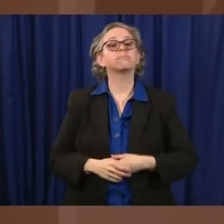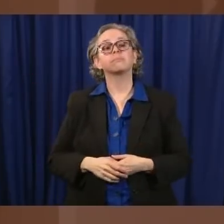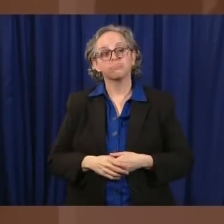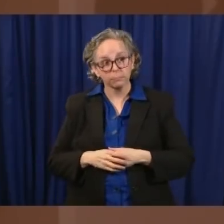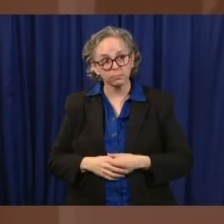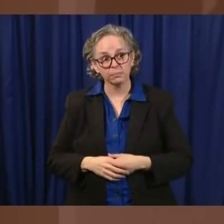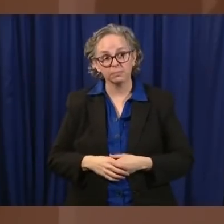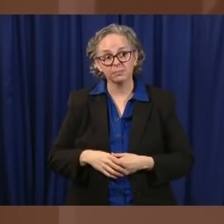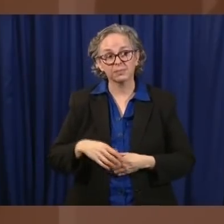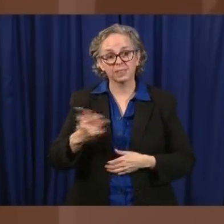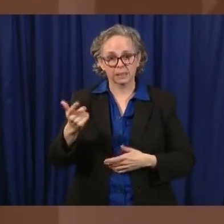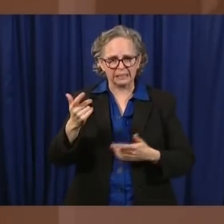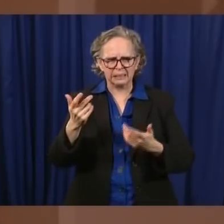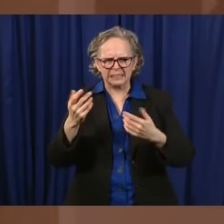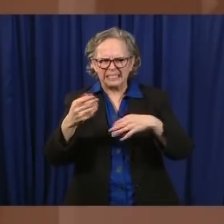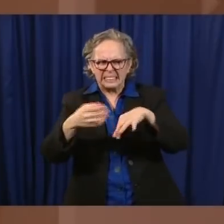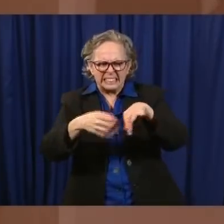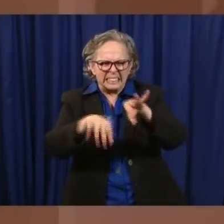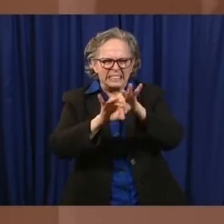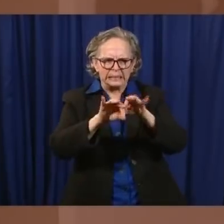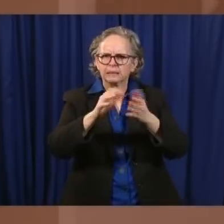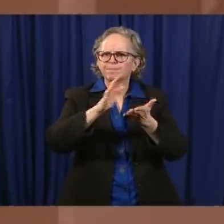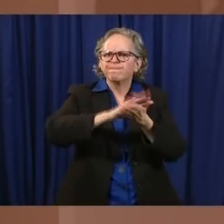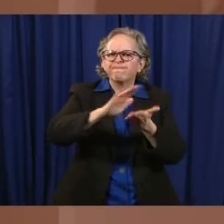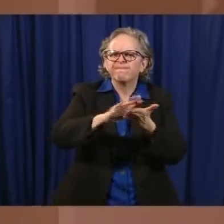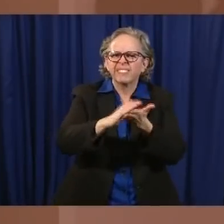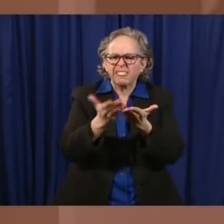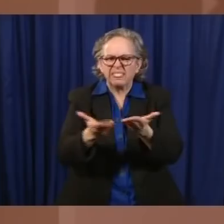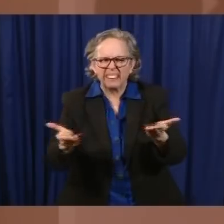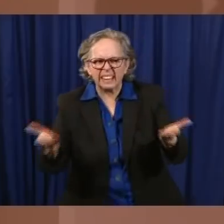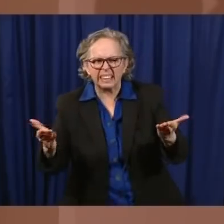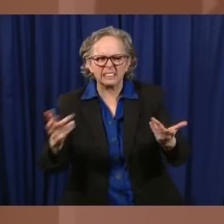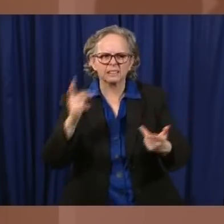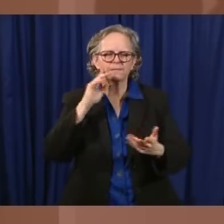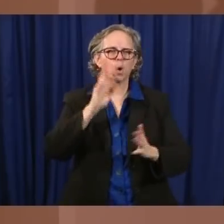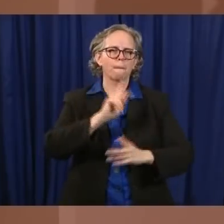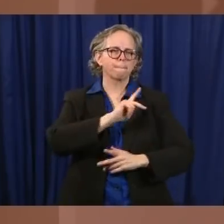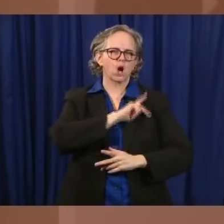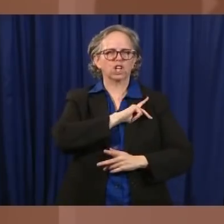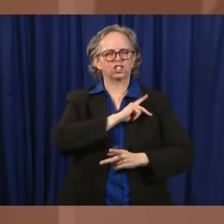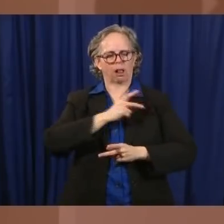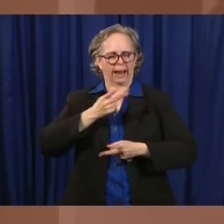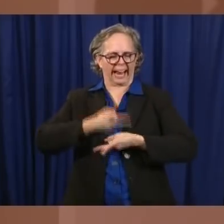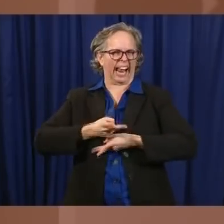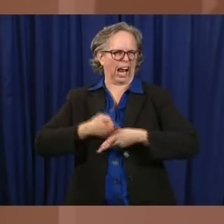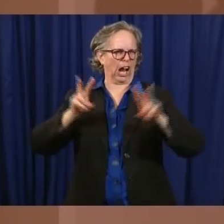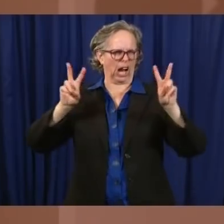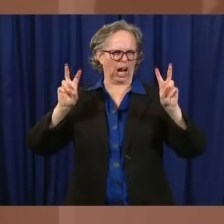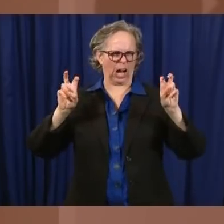OF AMERICA, MIDEAST AREA AND NATIONAL FARMERS ORGANIZATION. FRESH MEAT AND EGGS AND